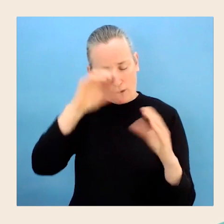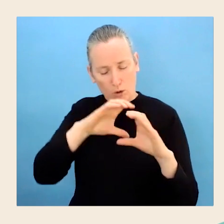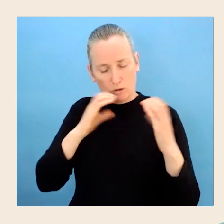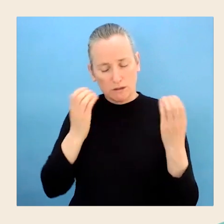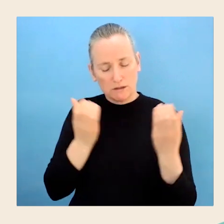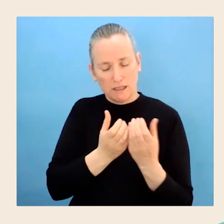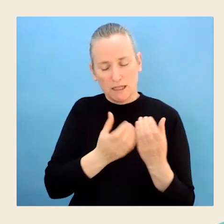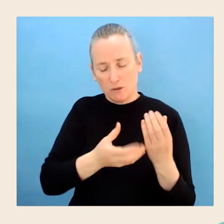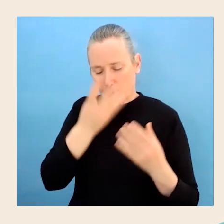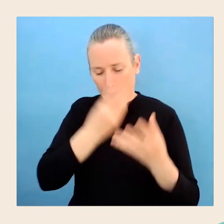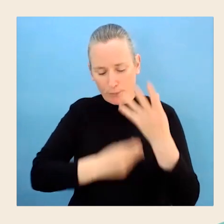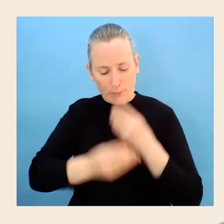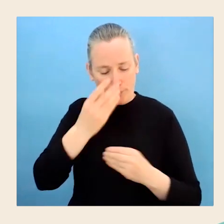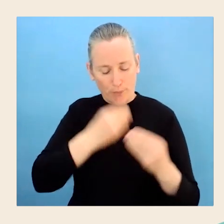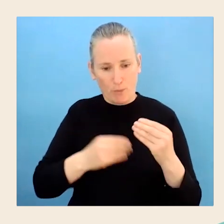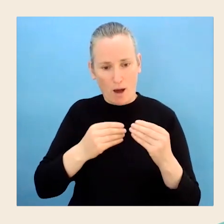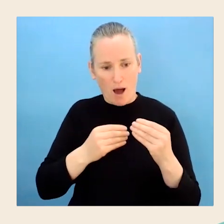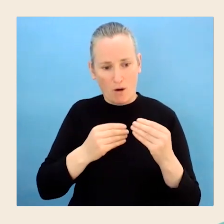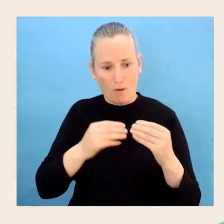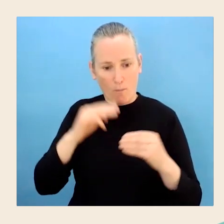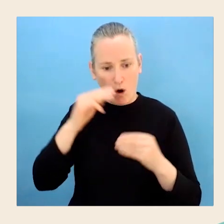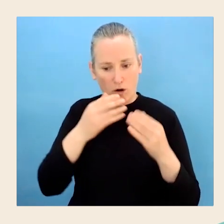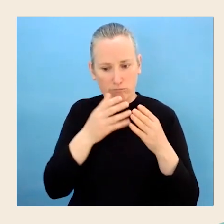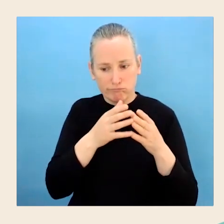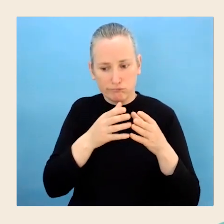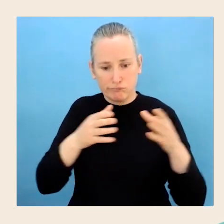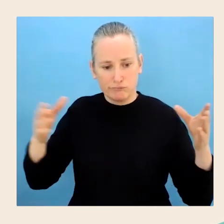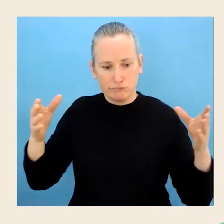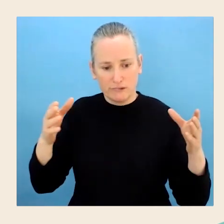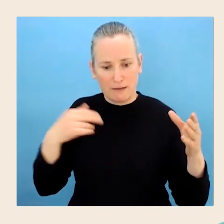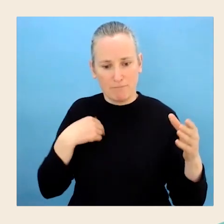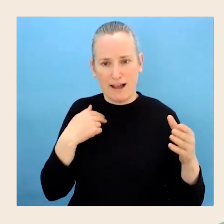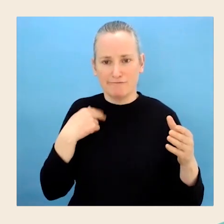than I'm used to experiencing. And it can be often the case, I think,